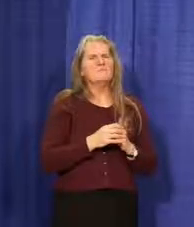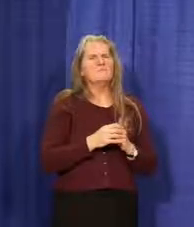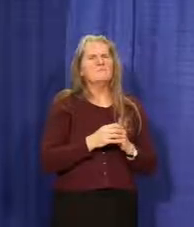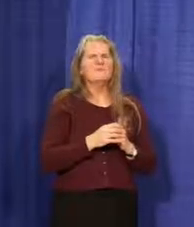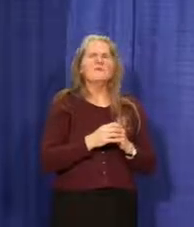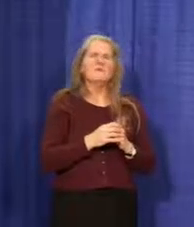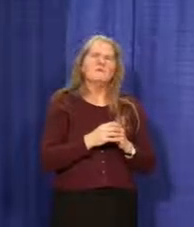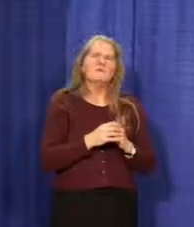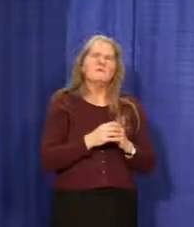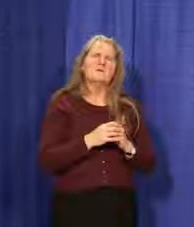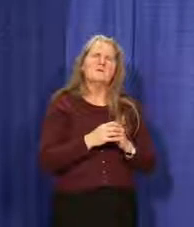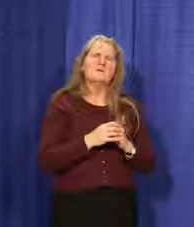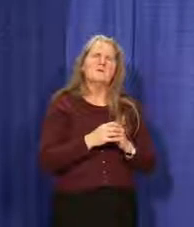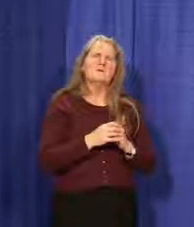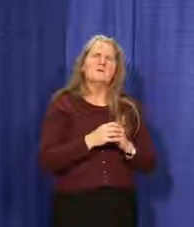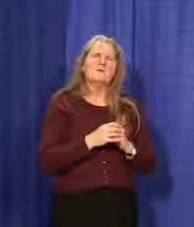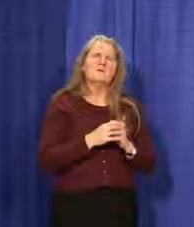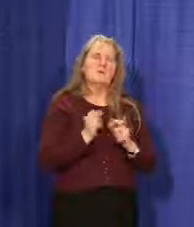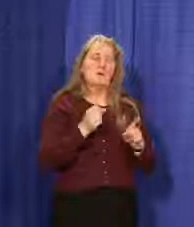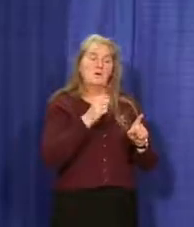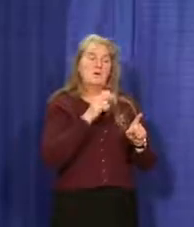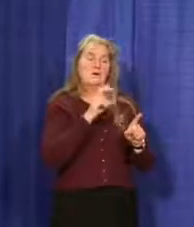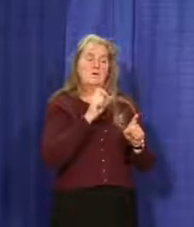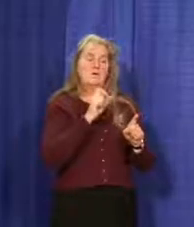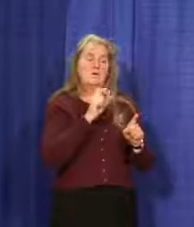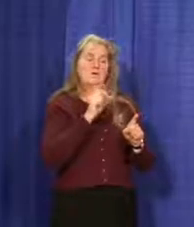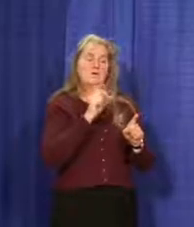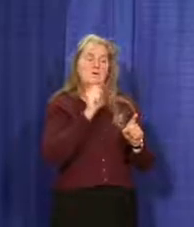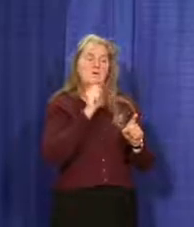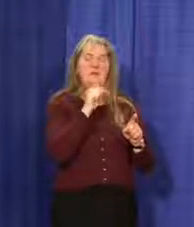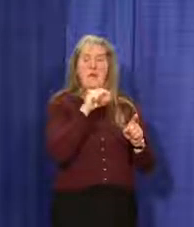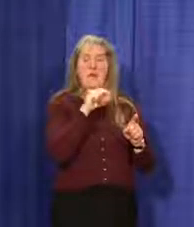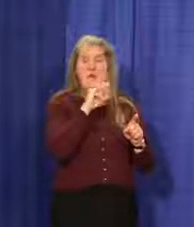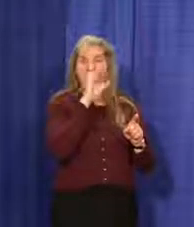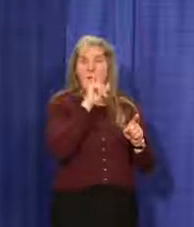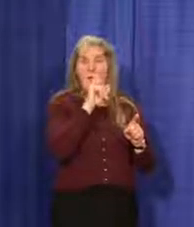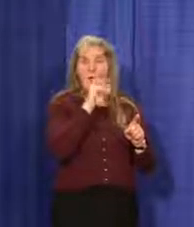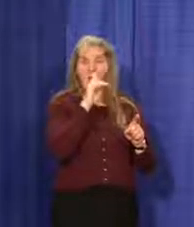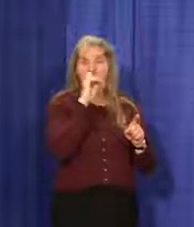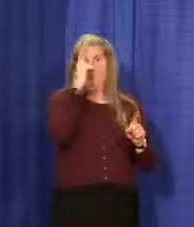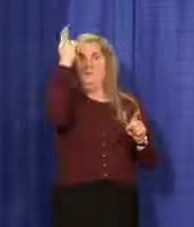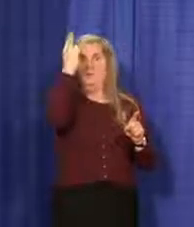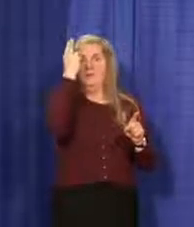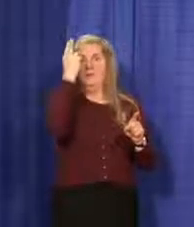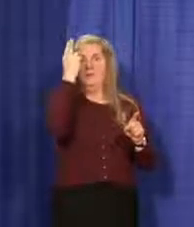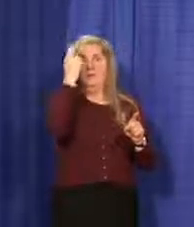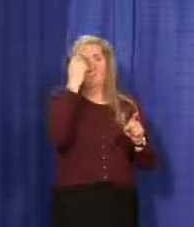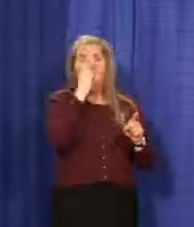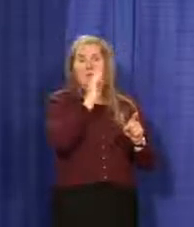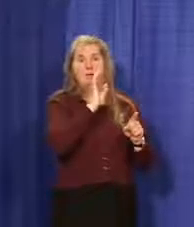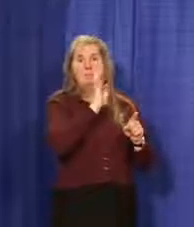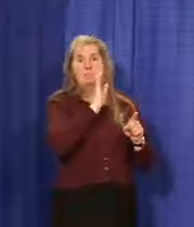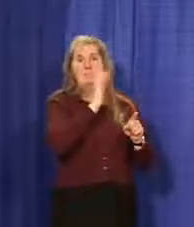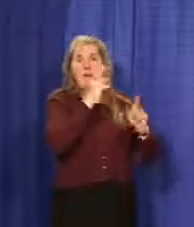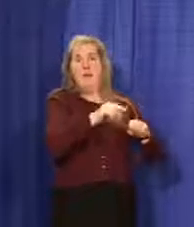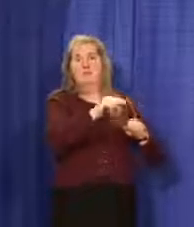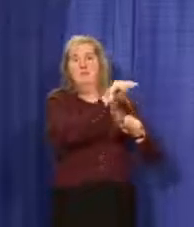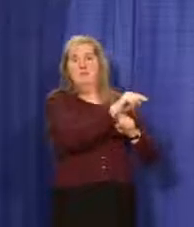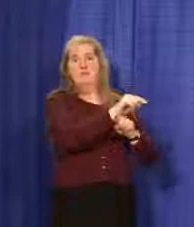So I would say that as an exceptional move which may have helped in that particular